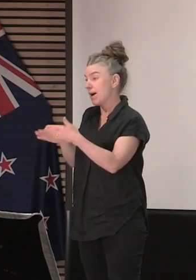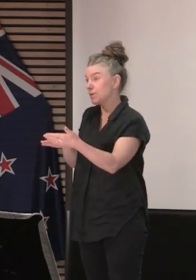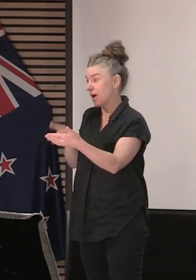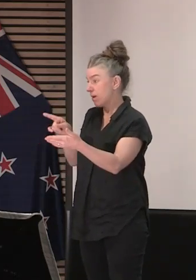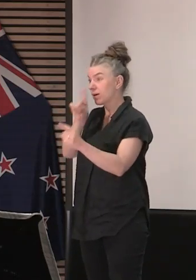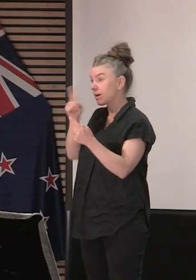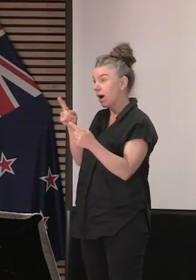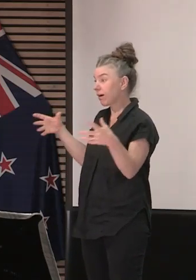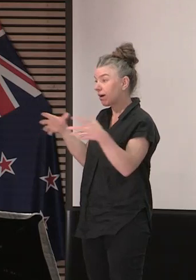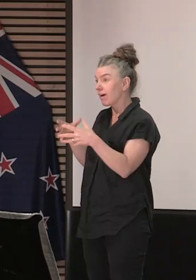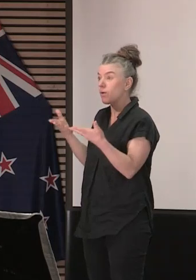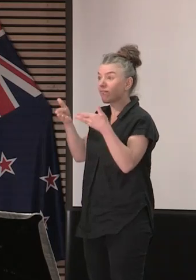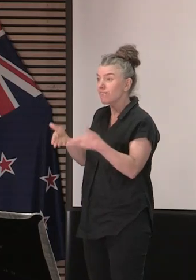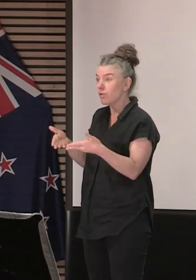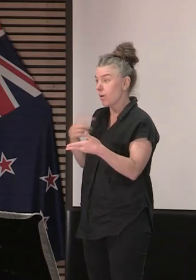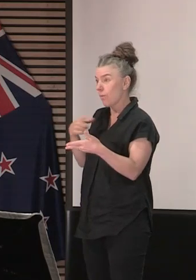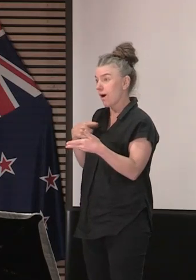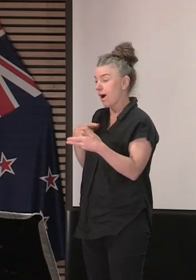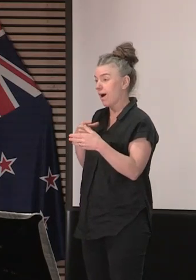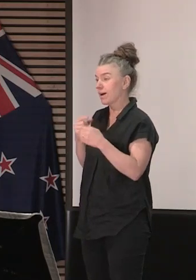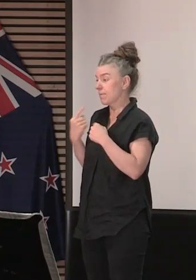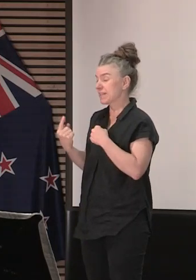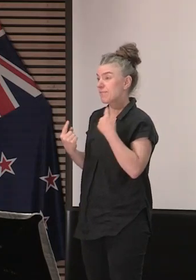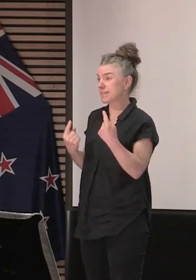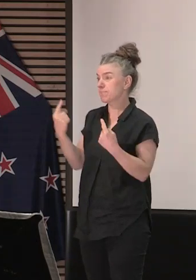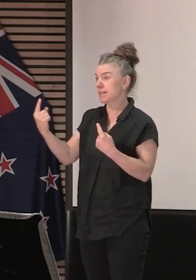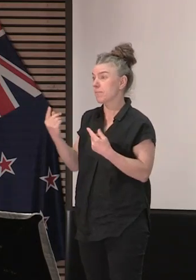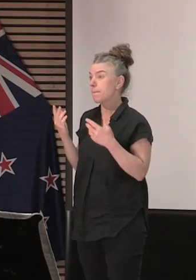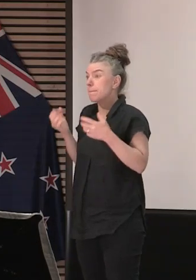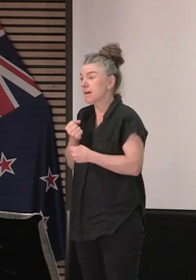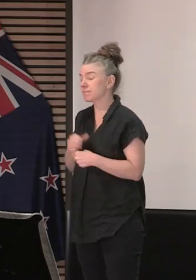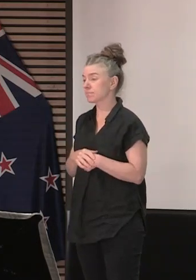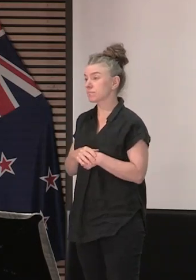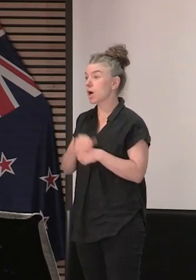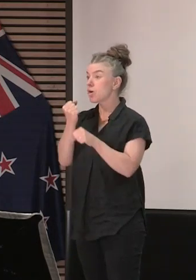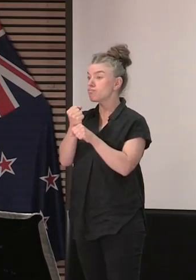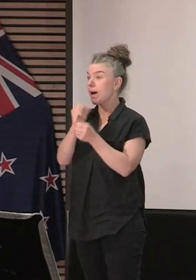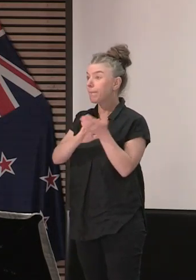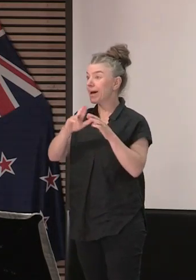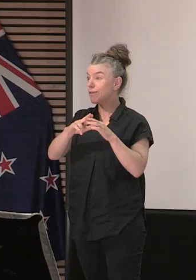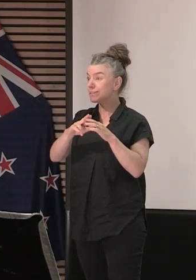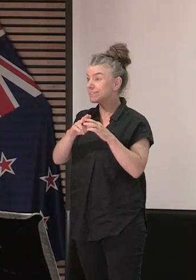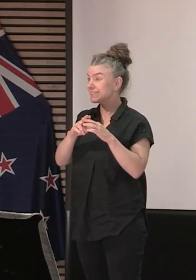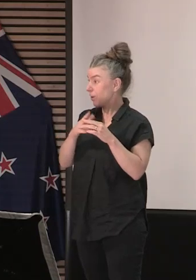I readstories of brand new parents, whose most joyful time hasbeen made more difficultbecause of separation.